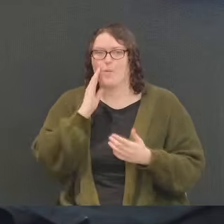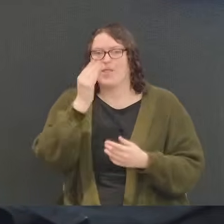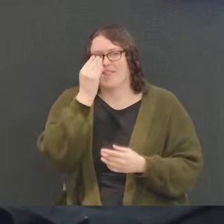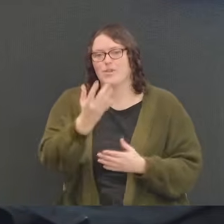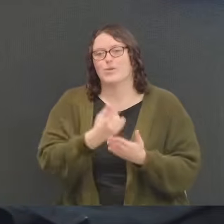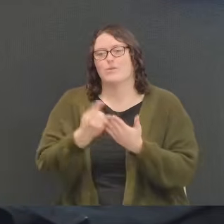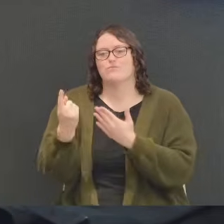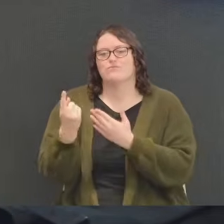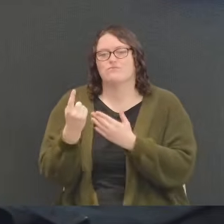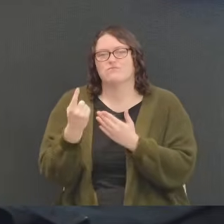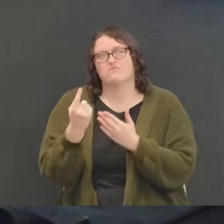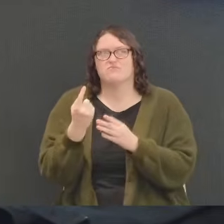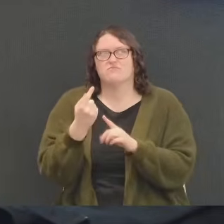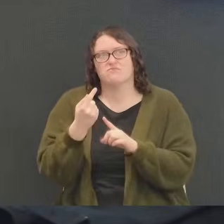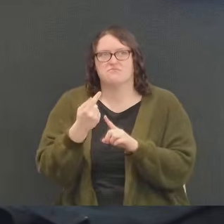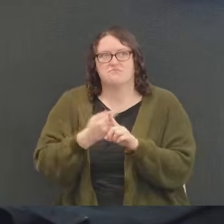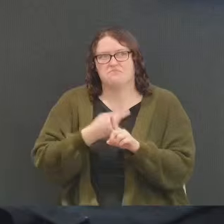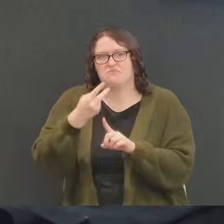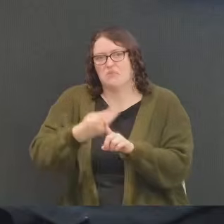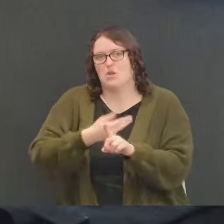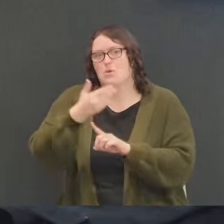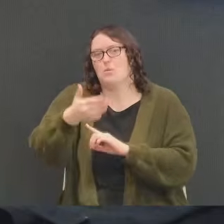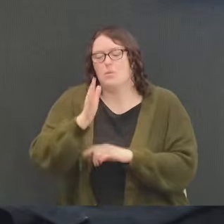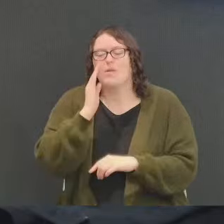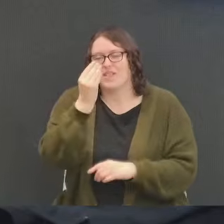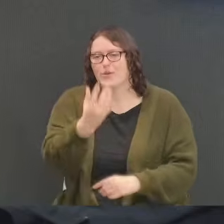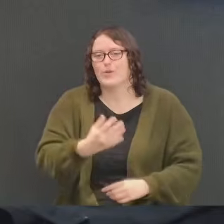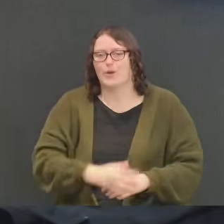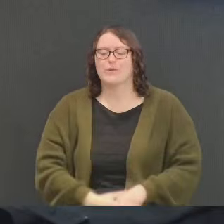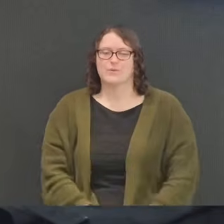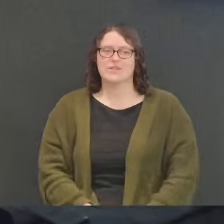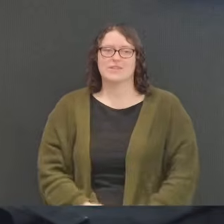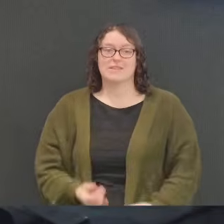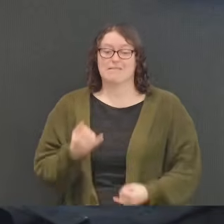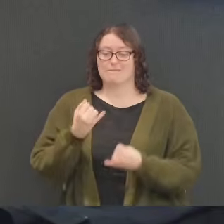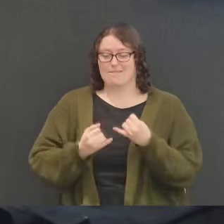a couple of months. So, just wanted to make sure folks were aware of that update. And then lastly,